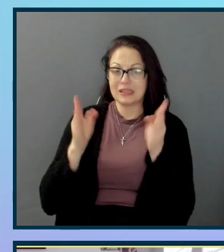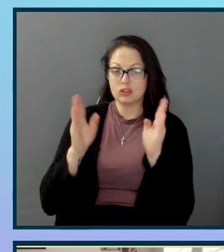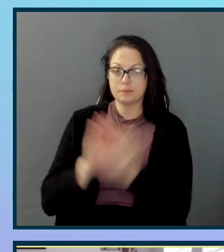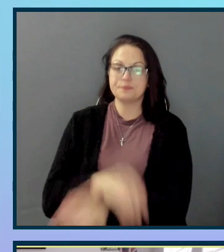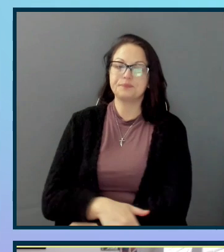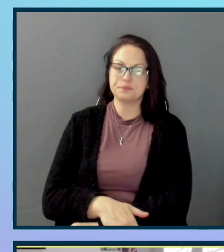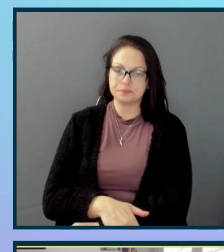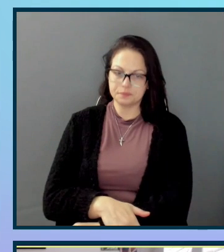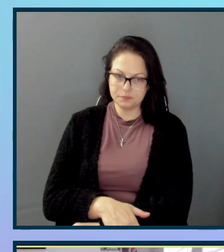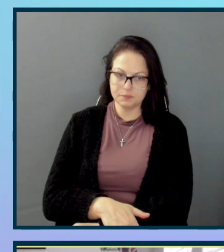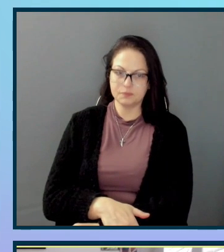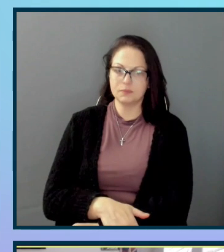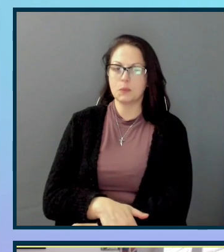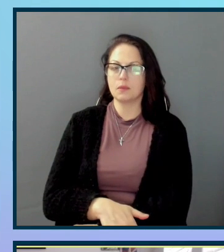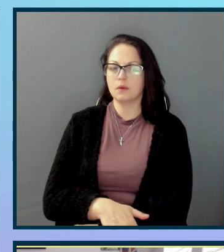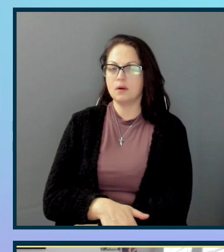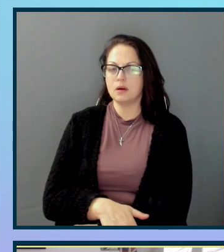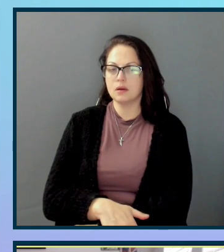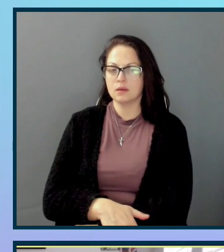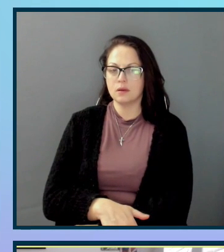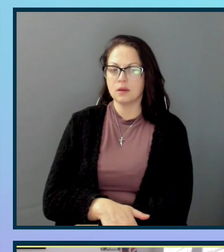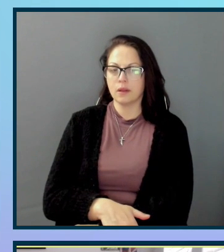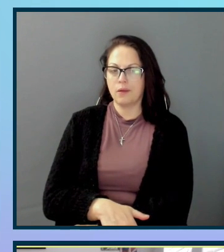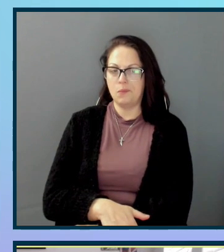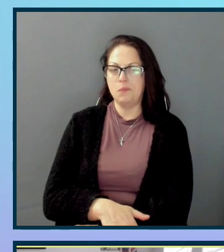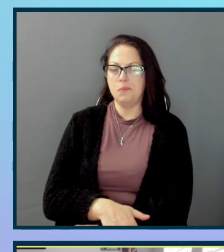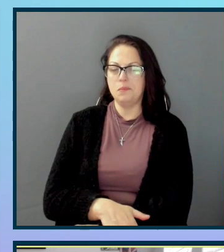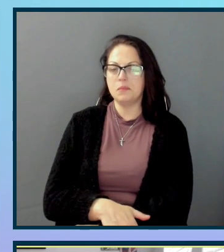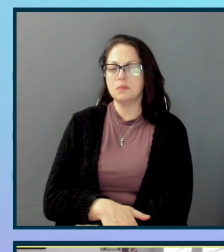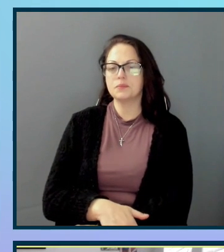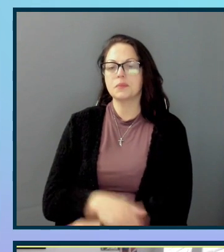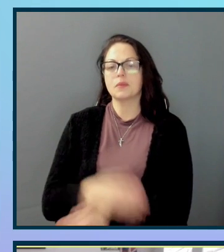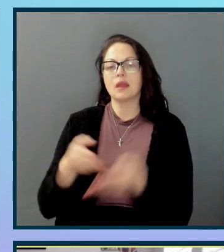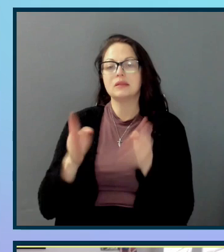And attention comes down to the kind of ability to focus your attention.